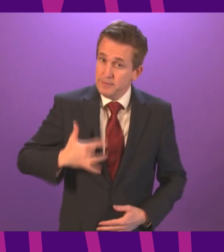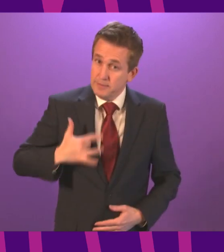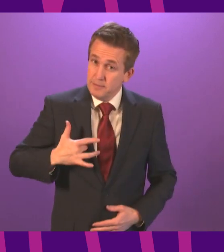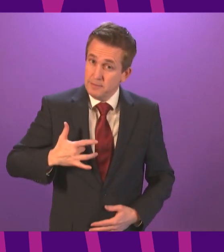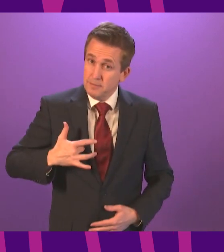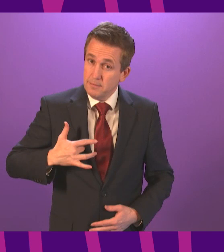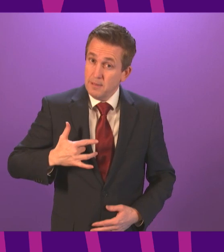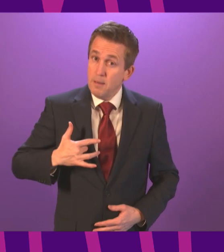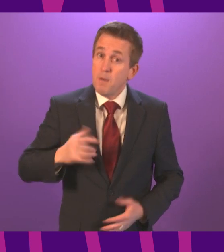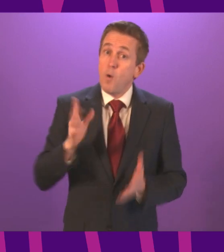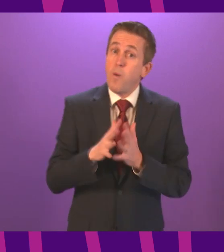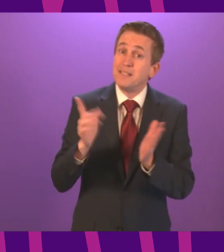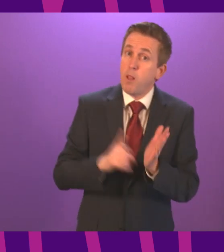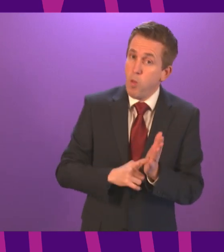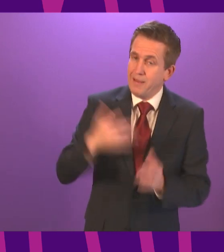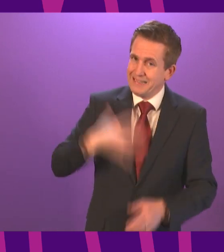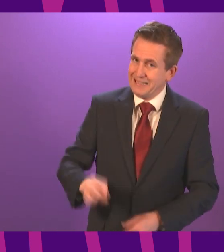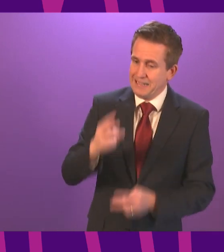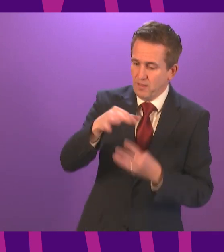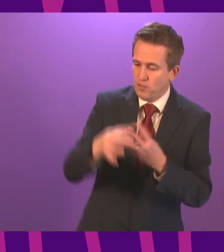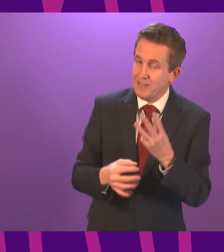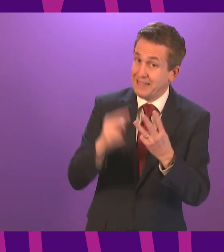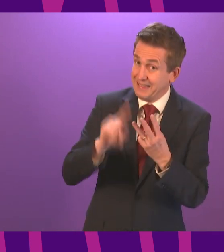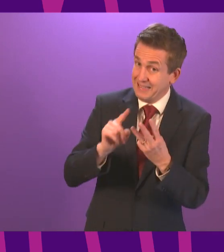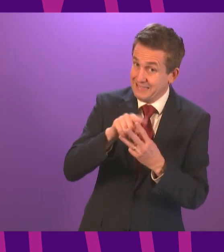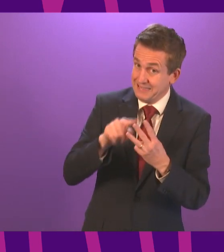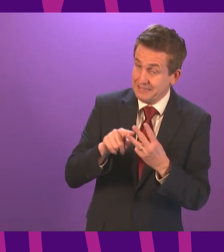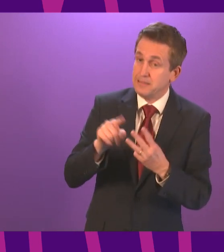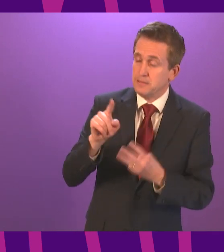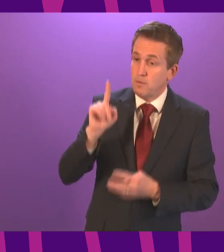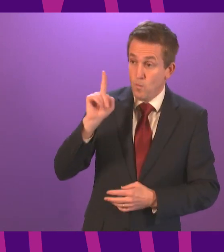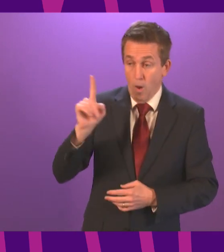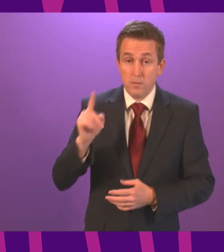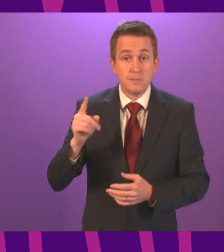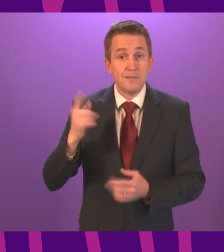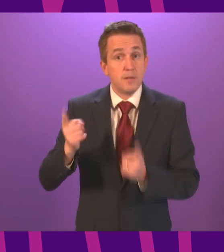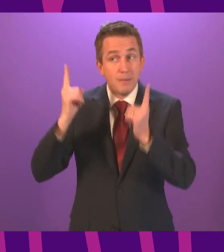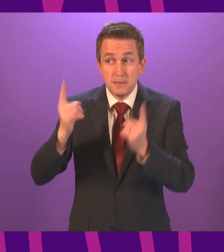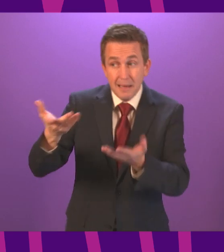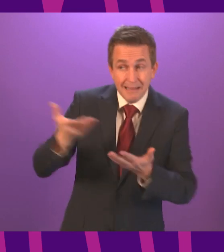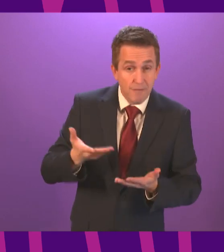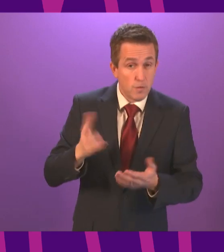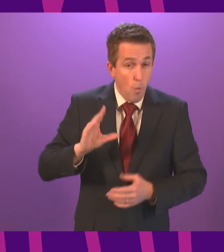First, we need a clear statement of all the facts and factors specific to West Lothian